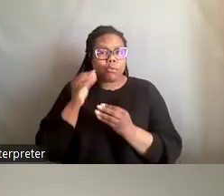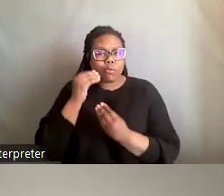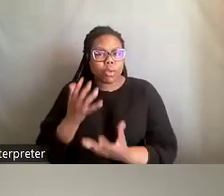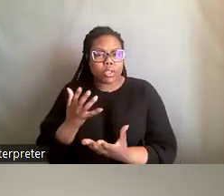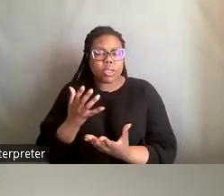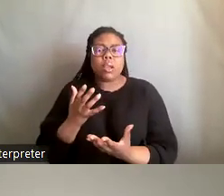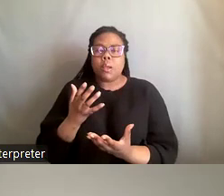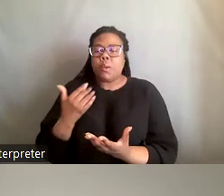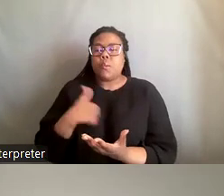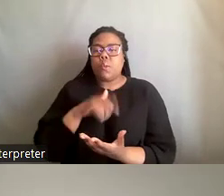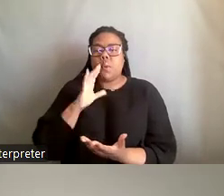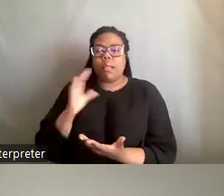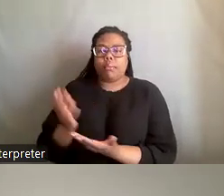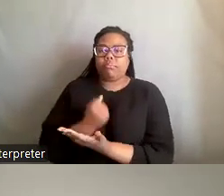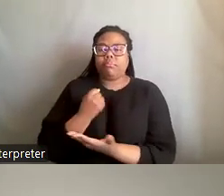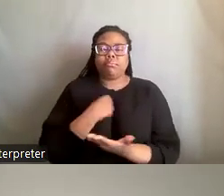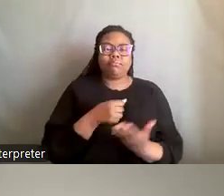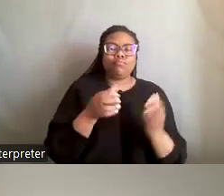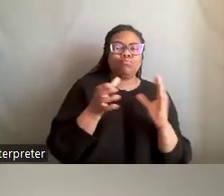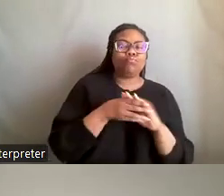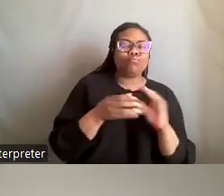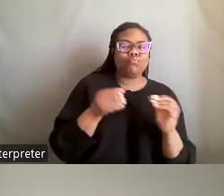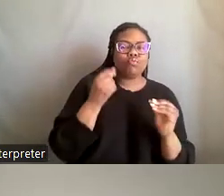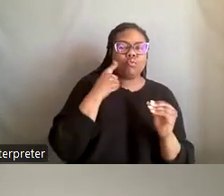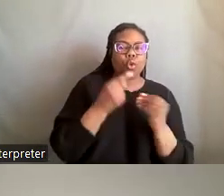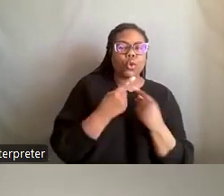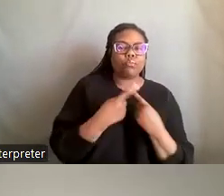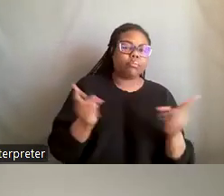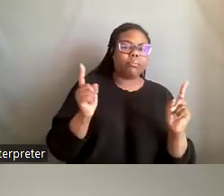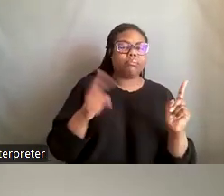there are things in the chat as far as resources or key things people need to know, we 'll be sure to read those out.